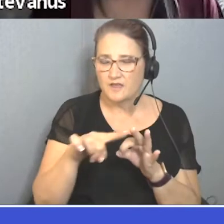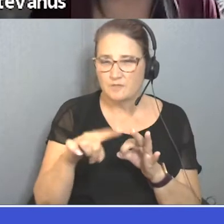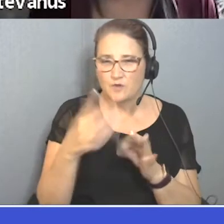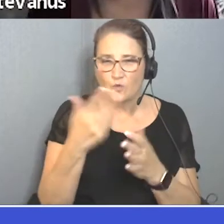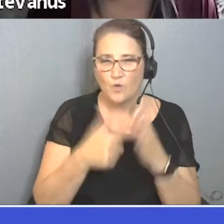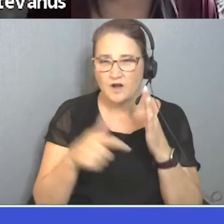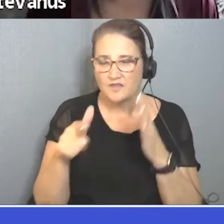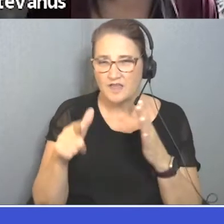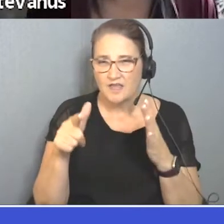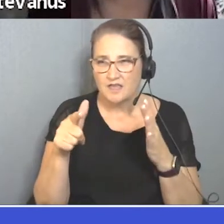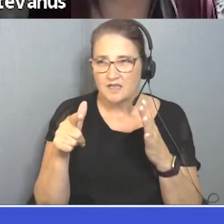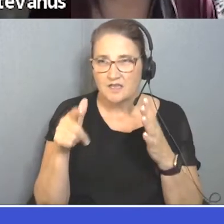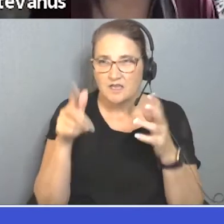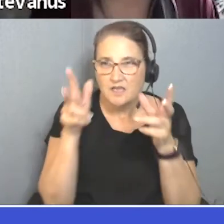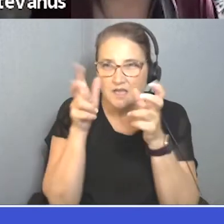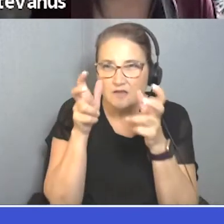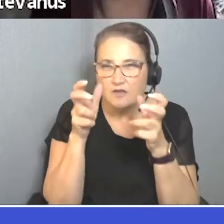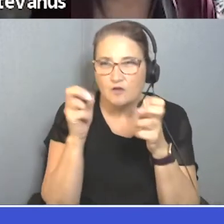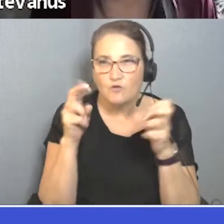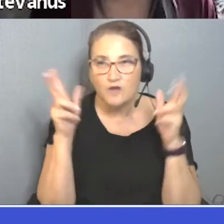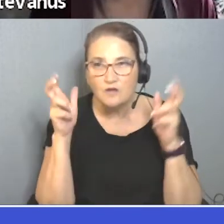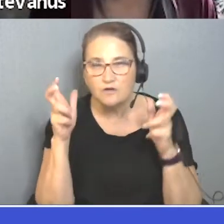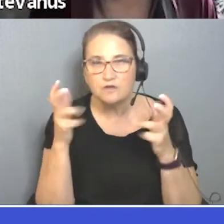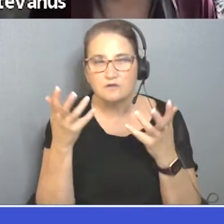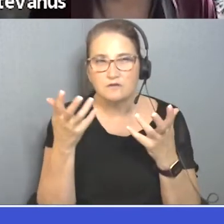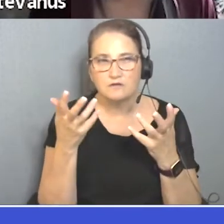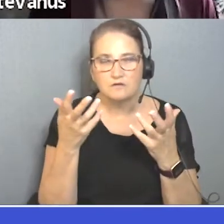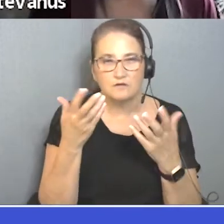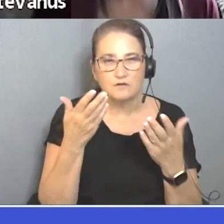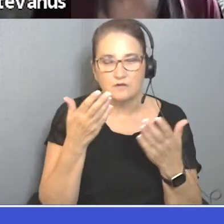What are they hearing or what are they seeing,